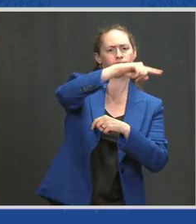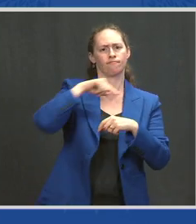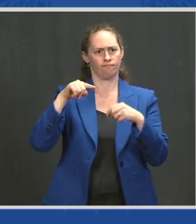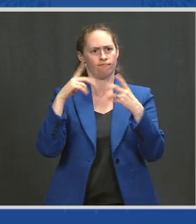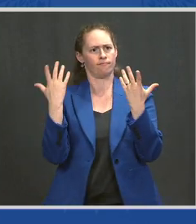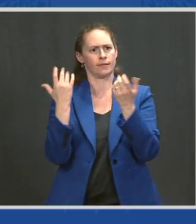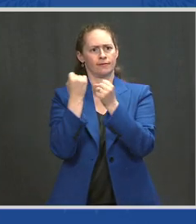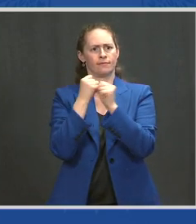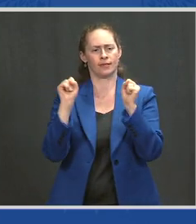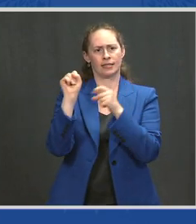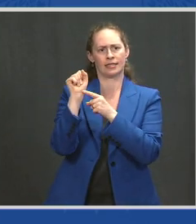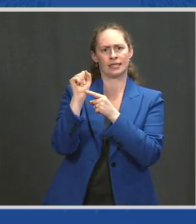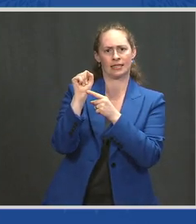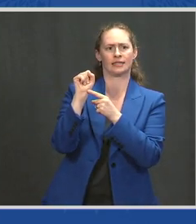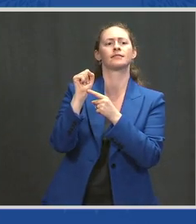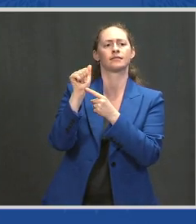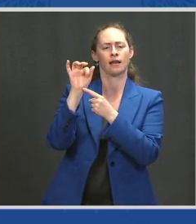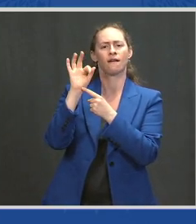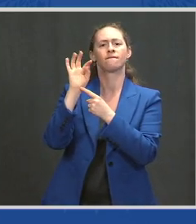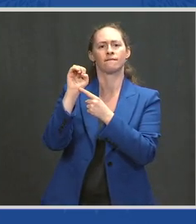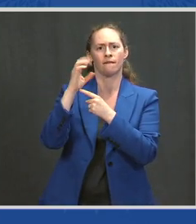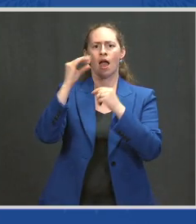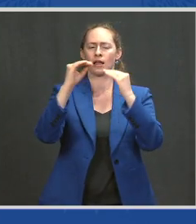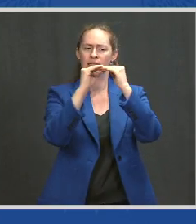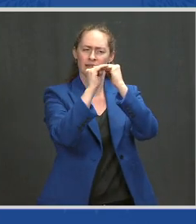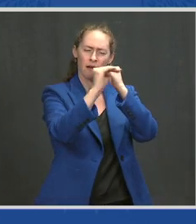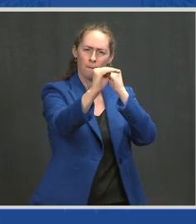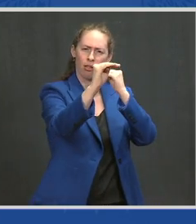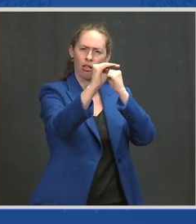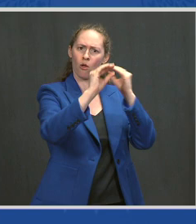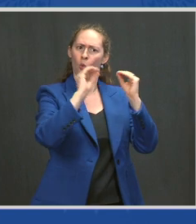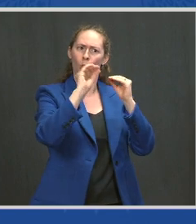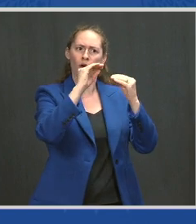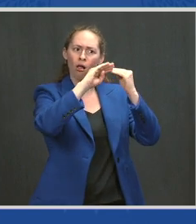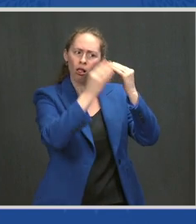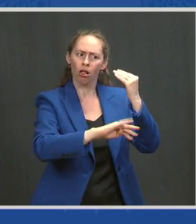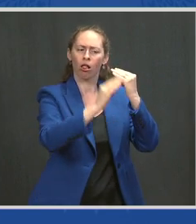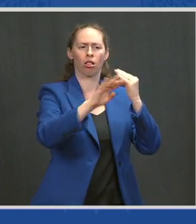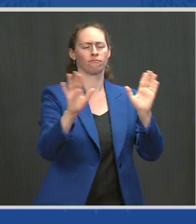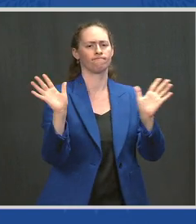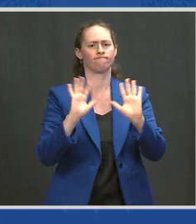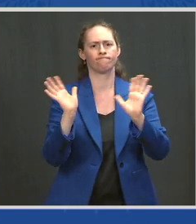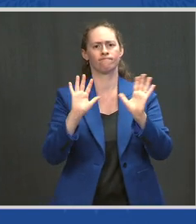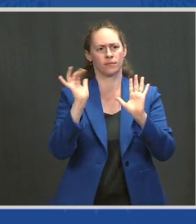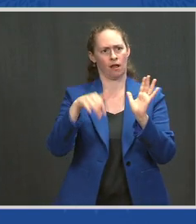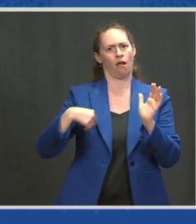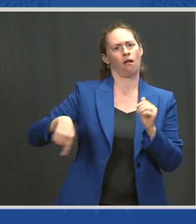You asked me many times what was I going to discuss with Putin. Before I came, I told you I only negotiate with the individual.